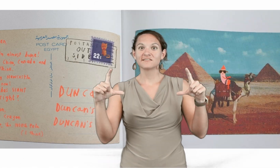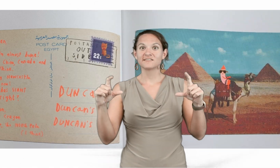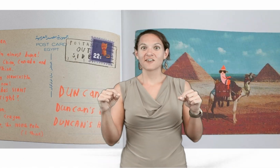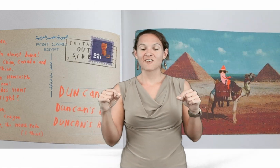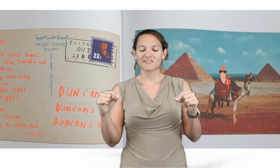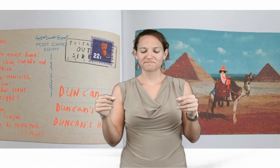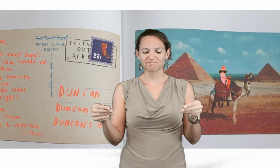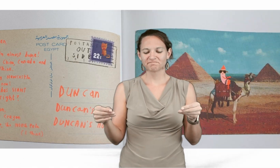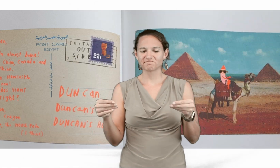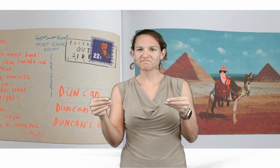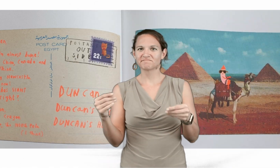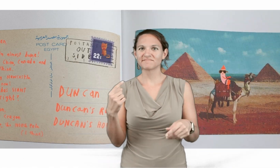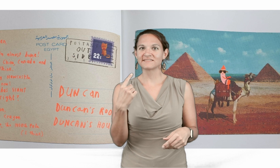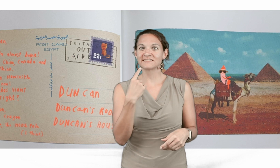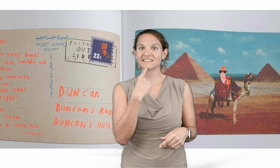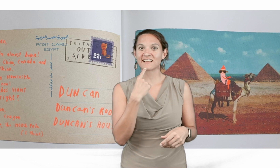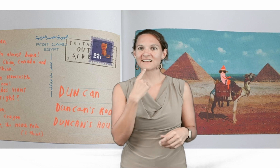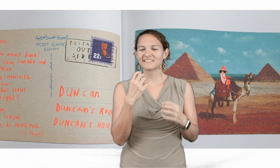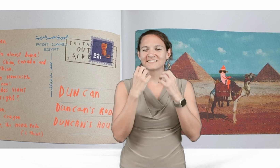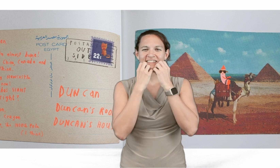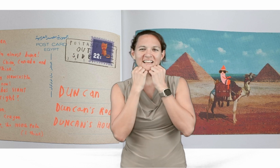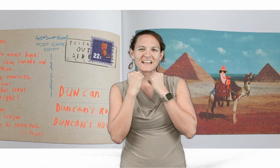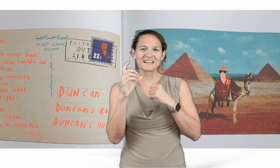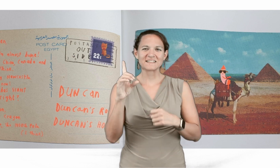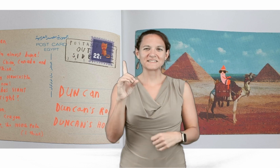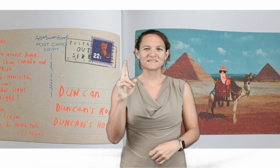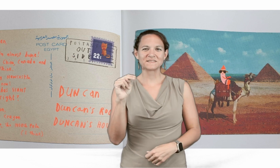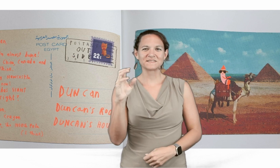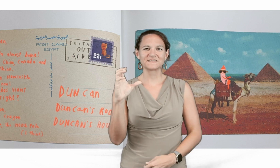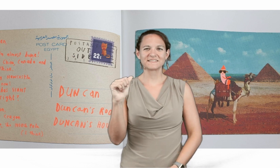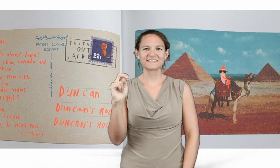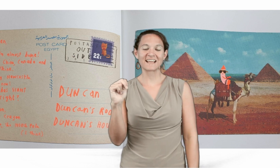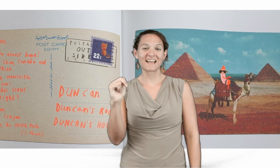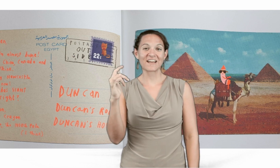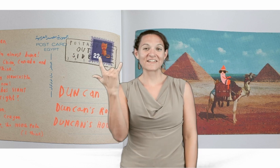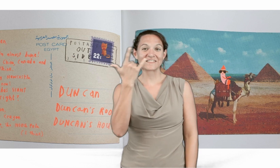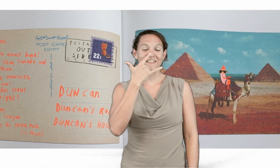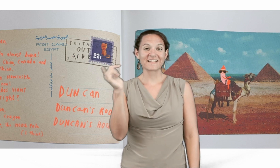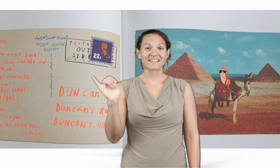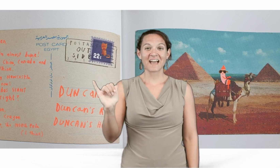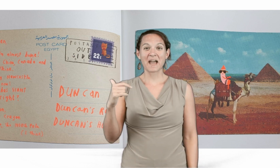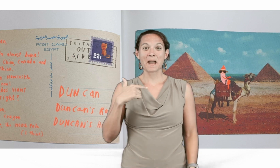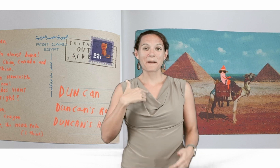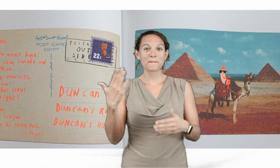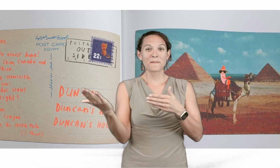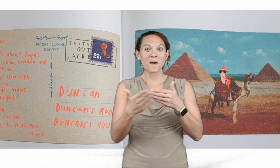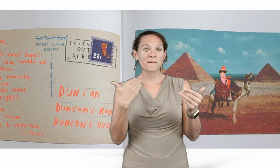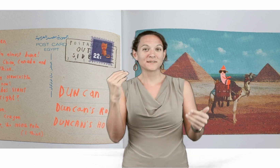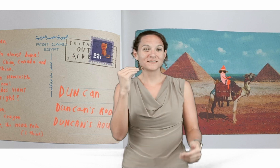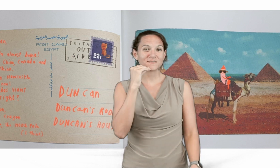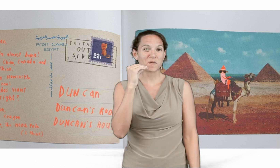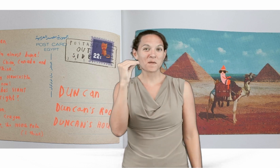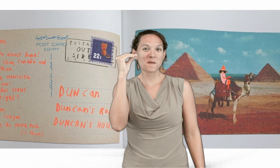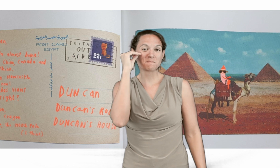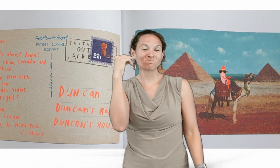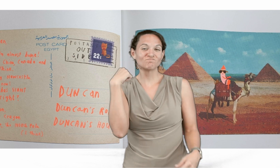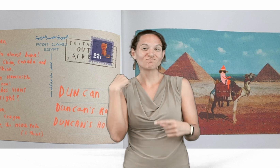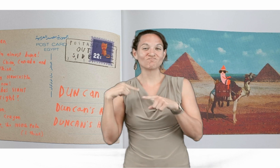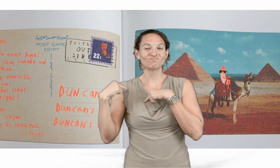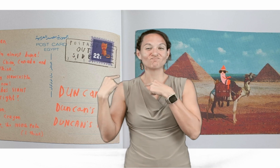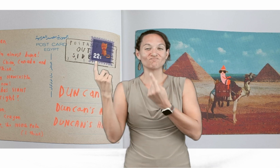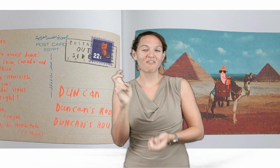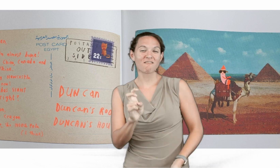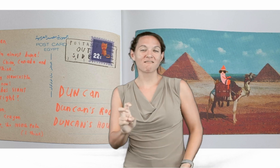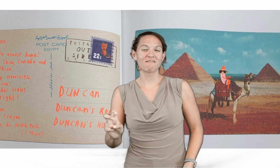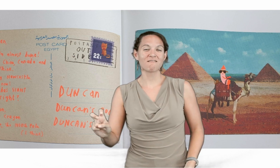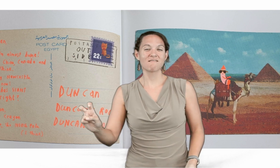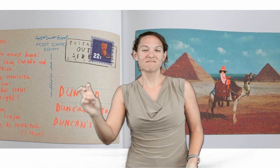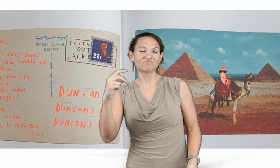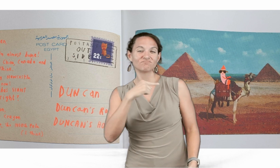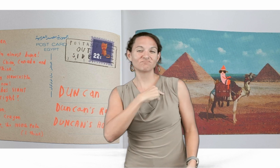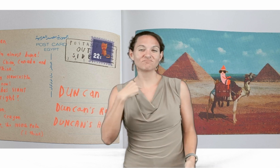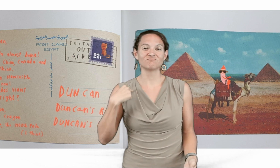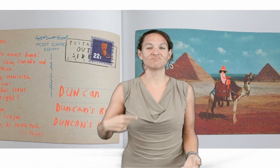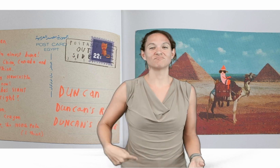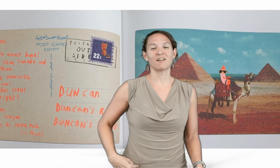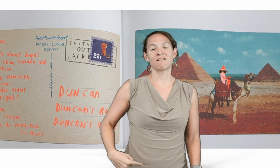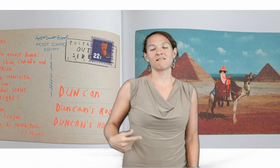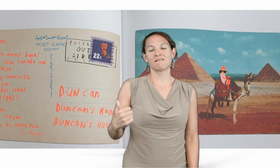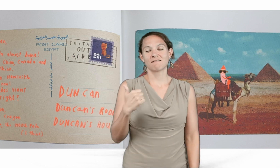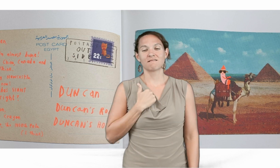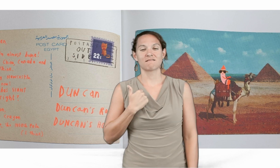The next postcard says, “Dear Duncan, It looks like Iʻm almost home! Iʻve been traveling through